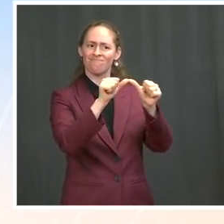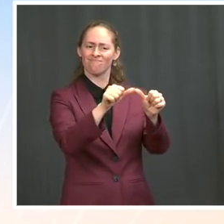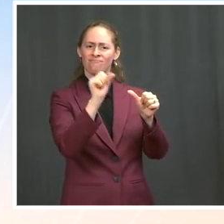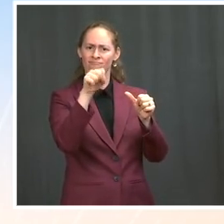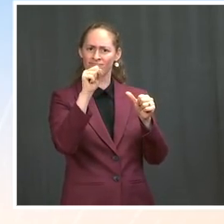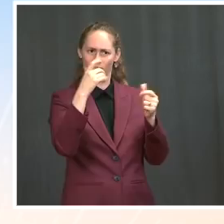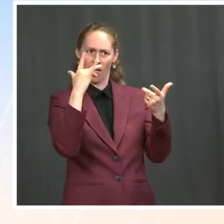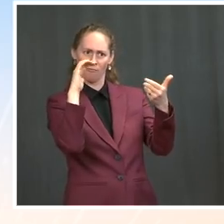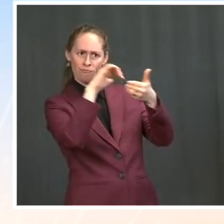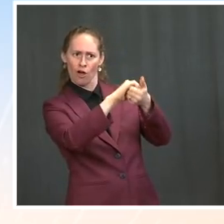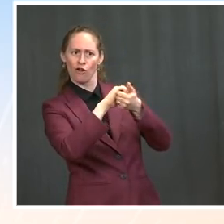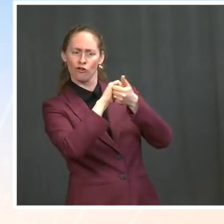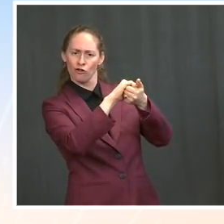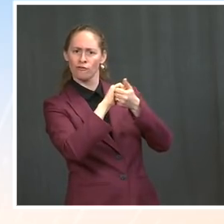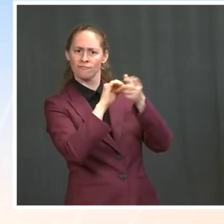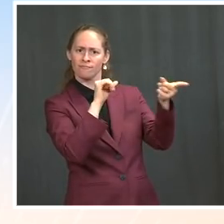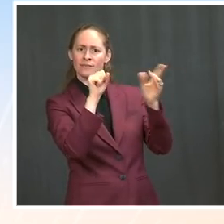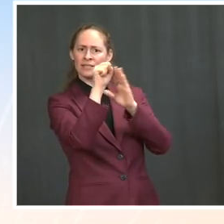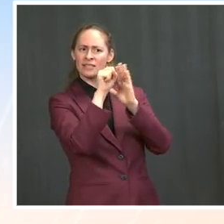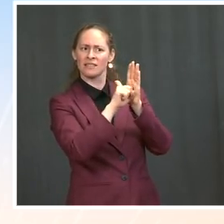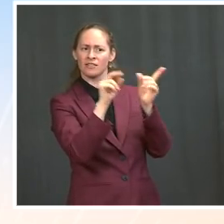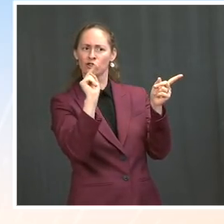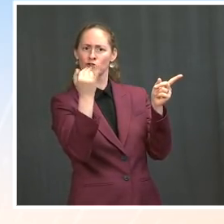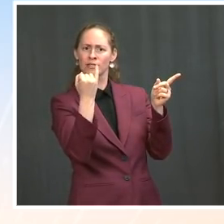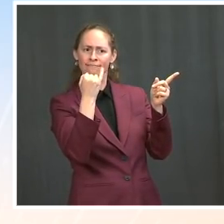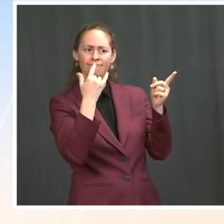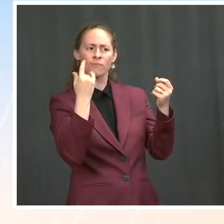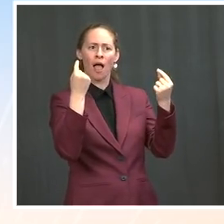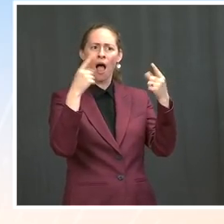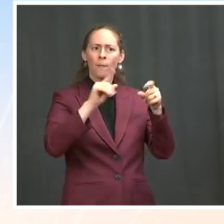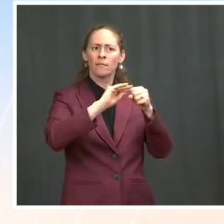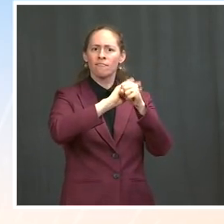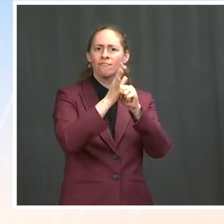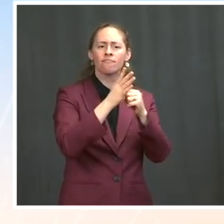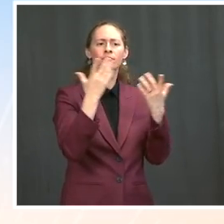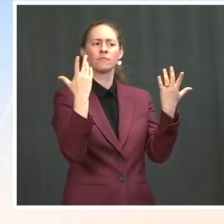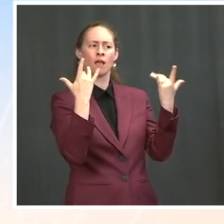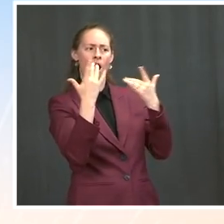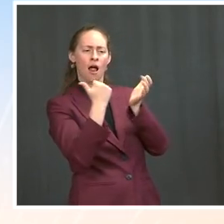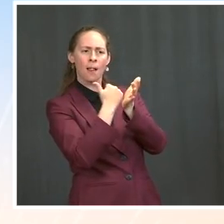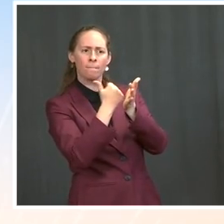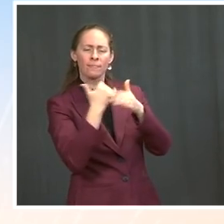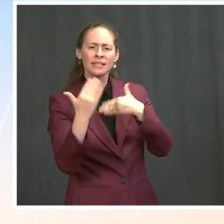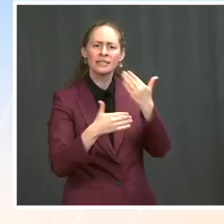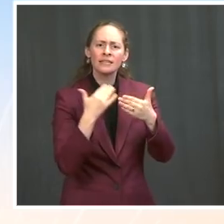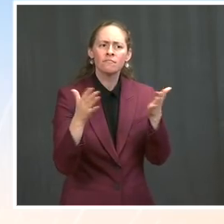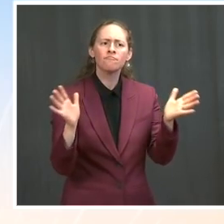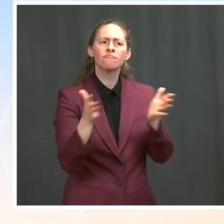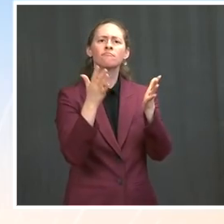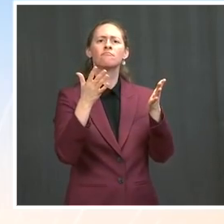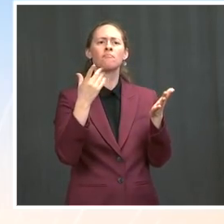continue to address the pandemic, get people back to work. In terms of what his specific political plans are, I will --